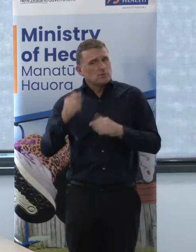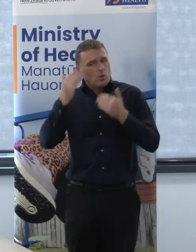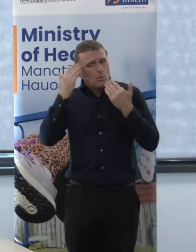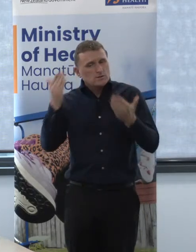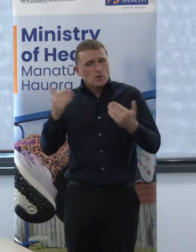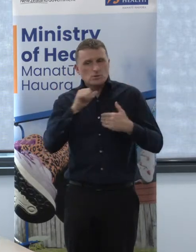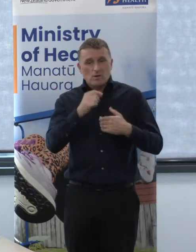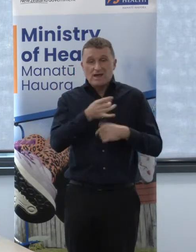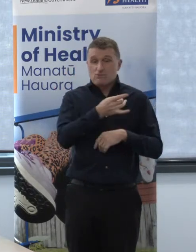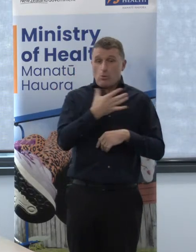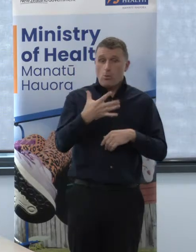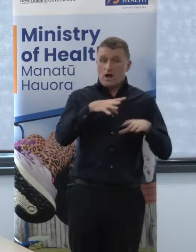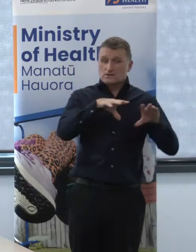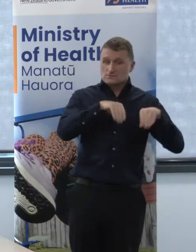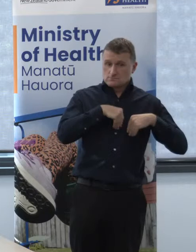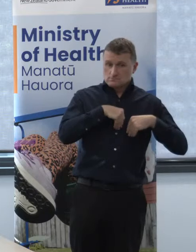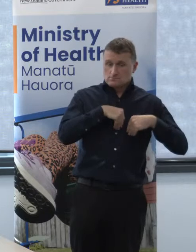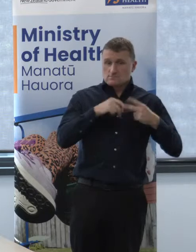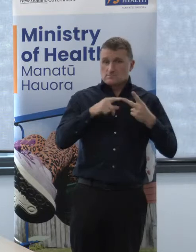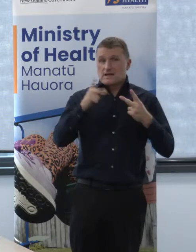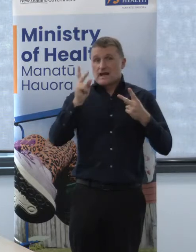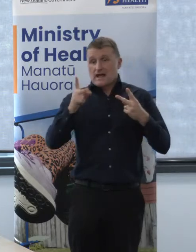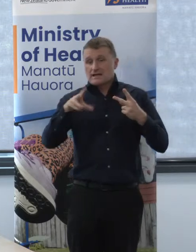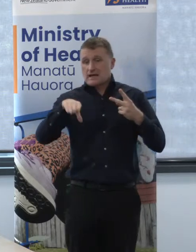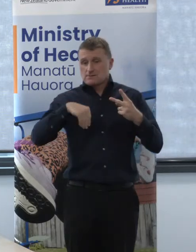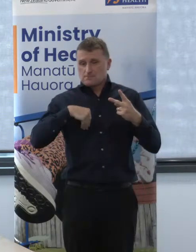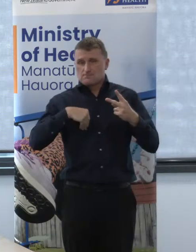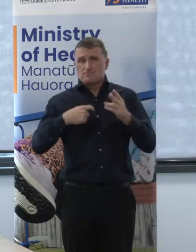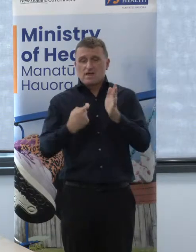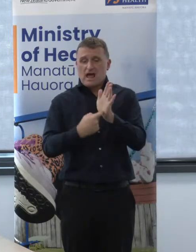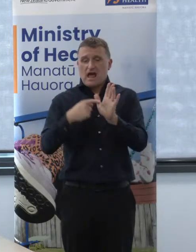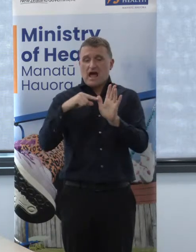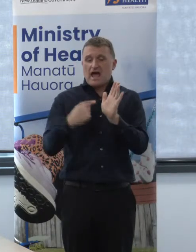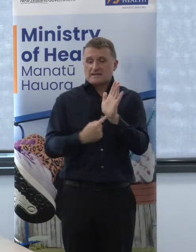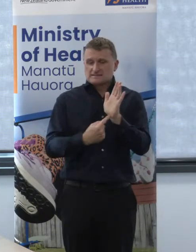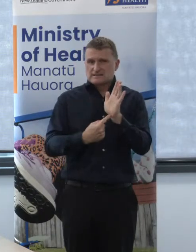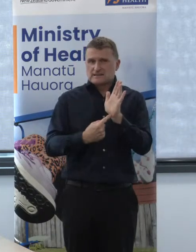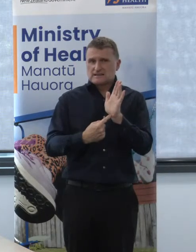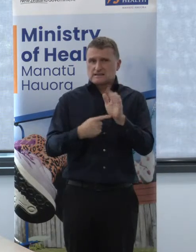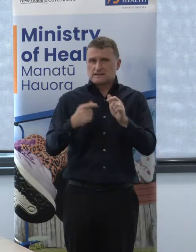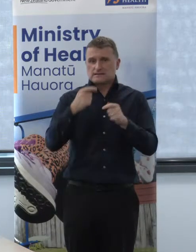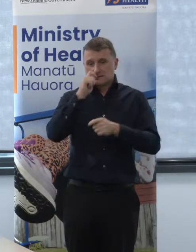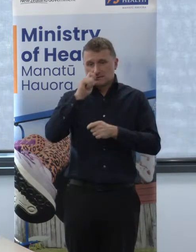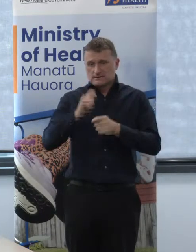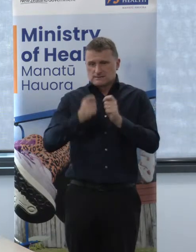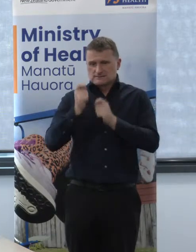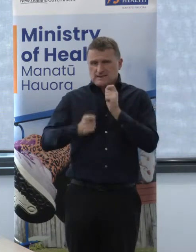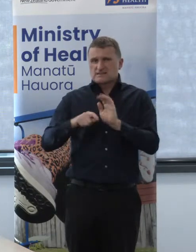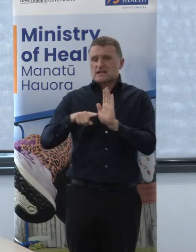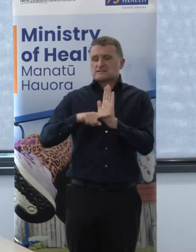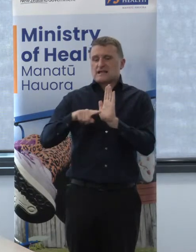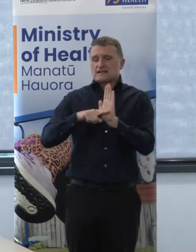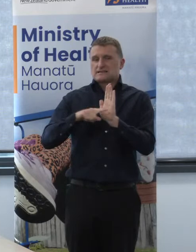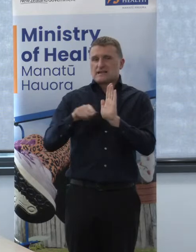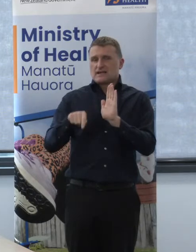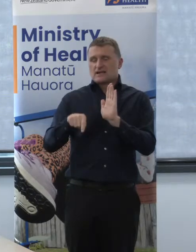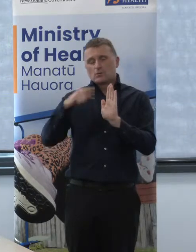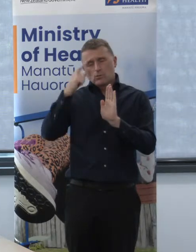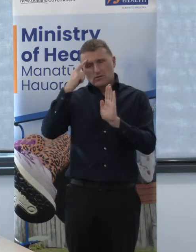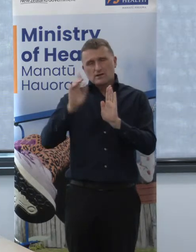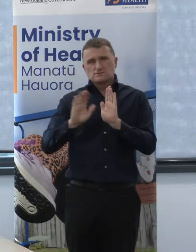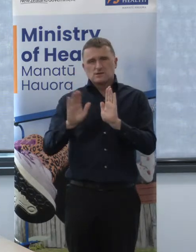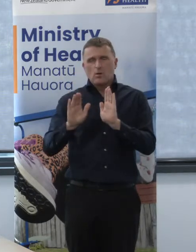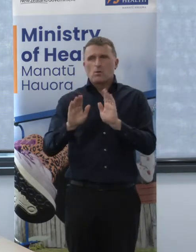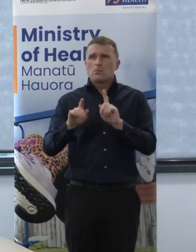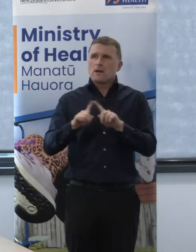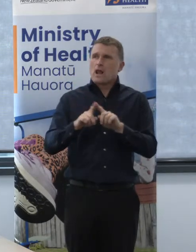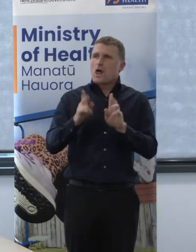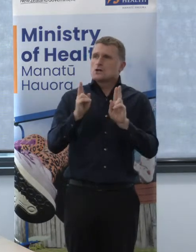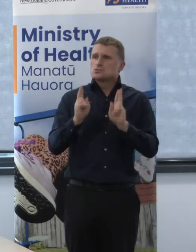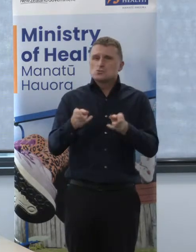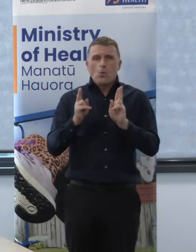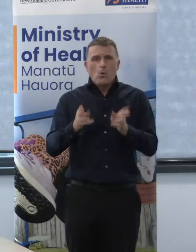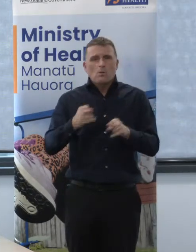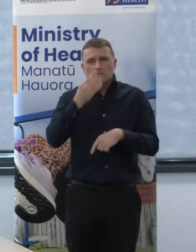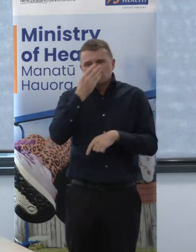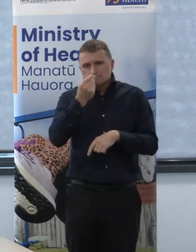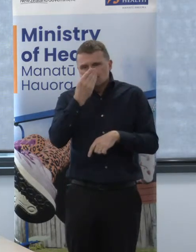Obviously, the rapid antign